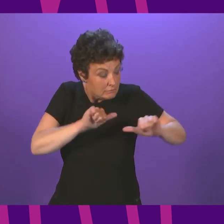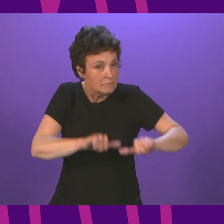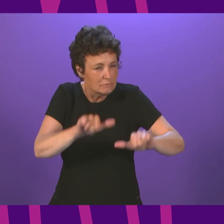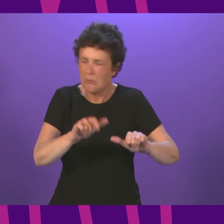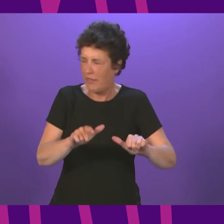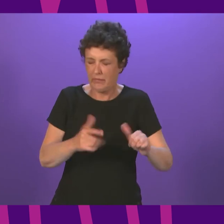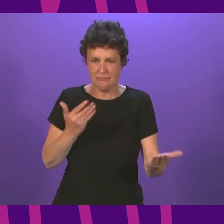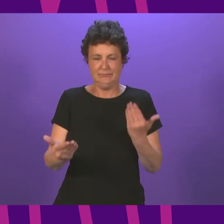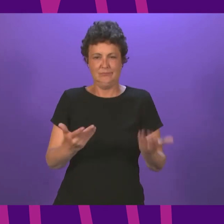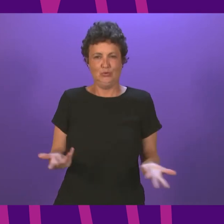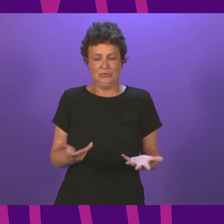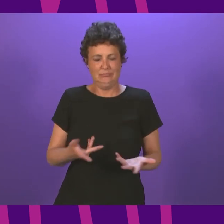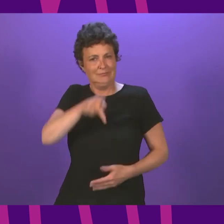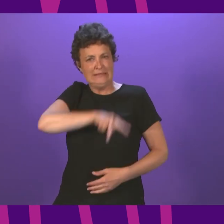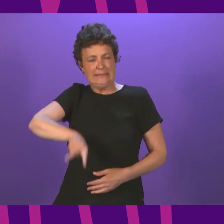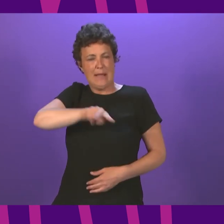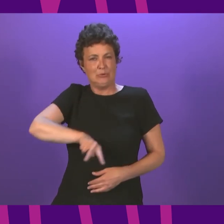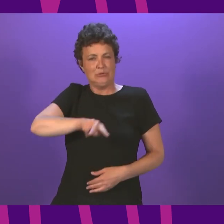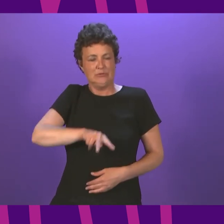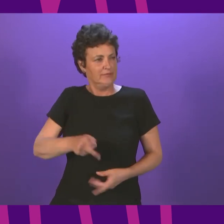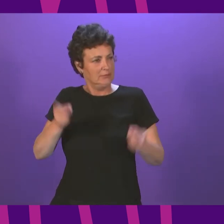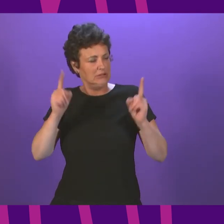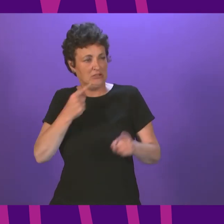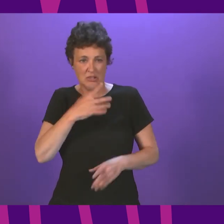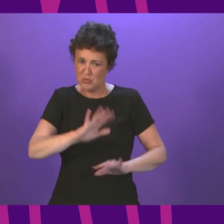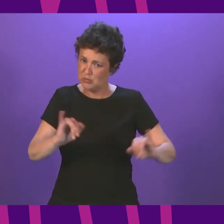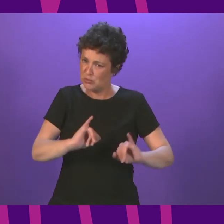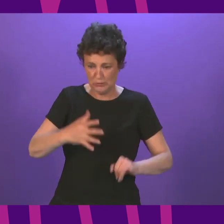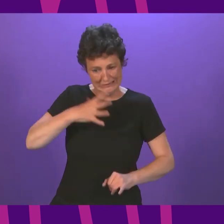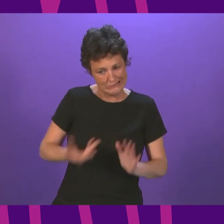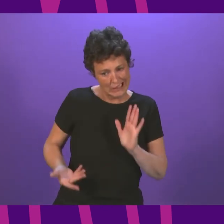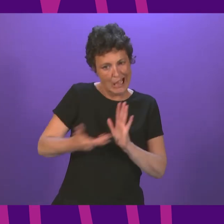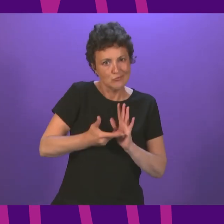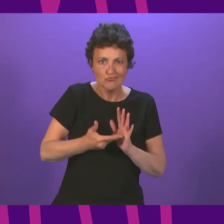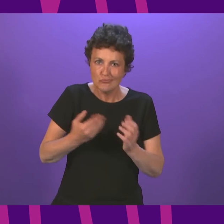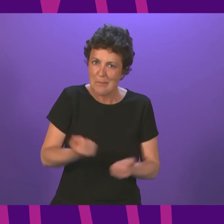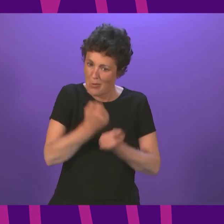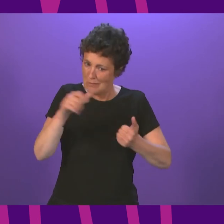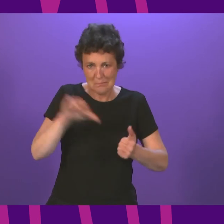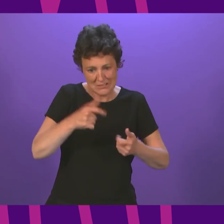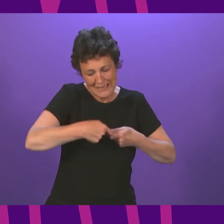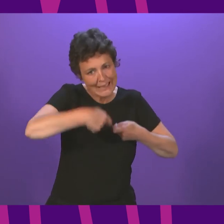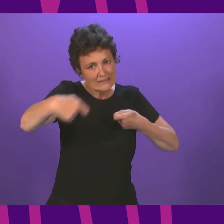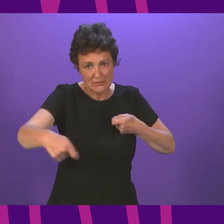ago, on Tuesday. I thank the Parliament and in particular its legislation team for the